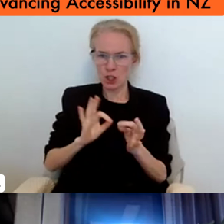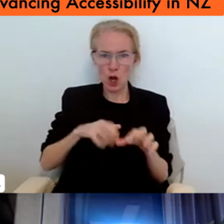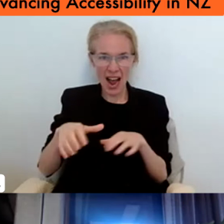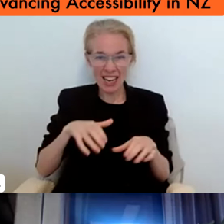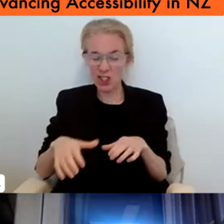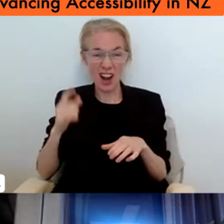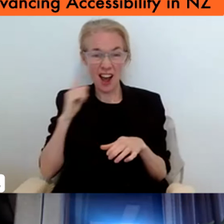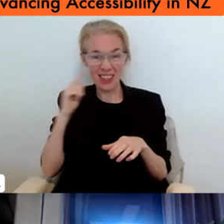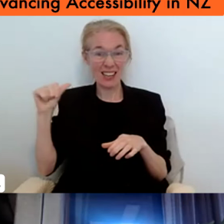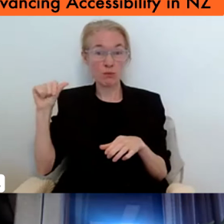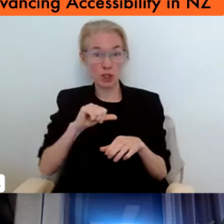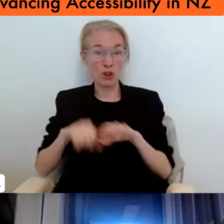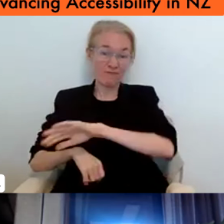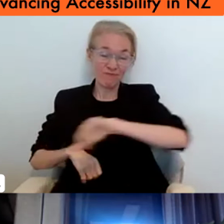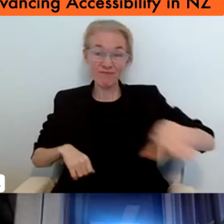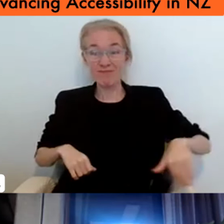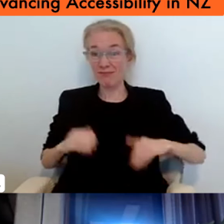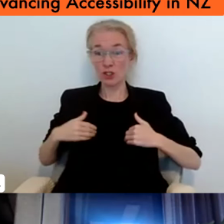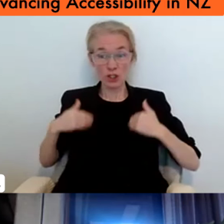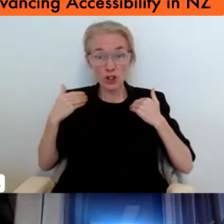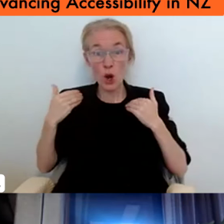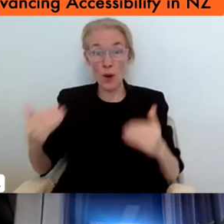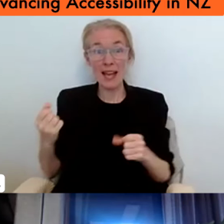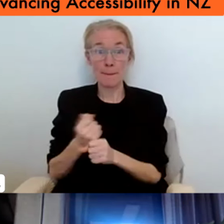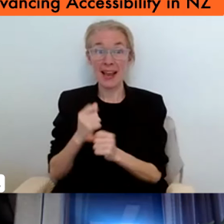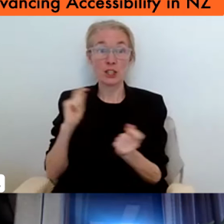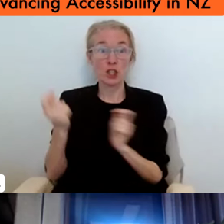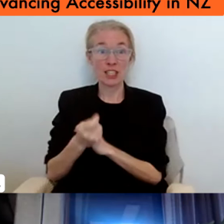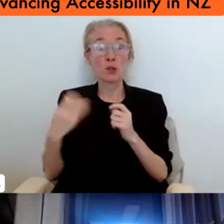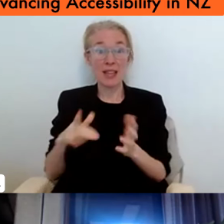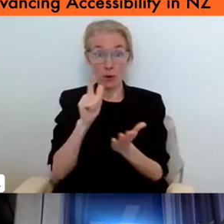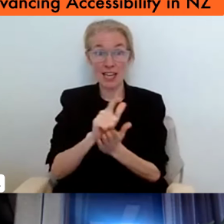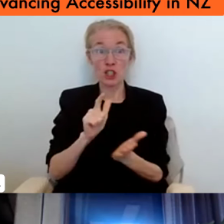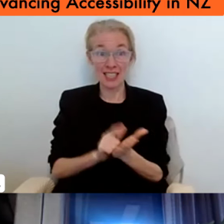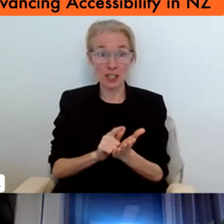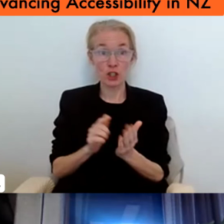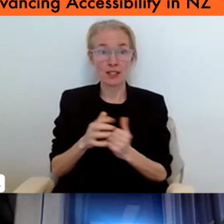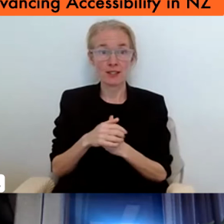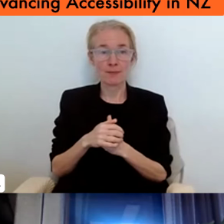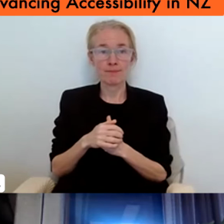to actually sit and wait. And very importantly in terms of accessibility,